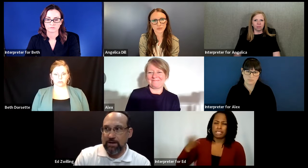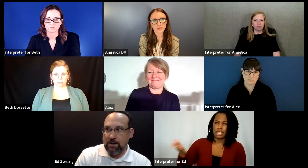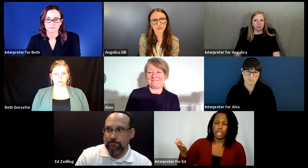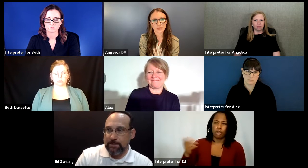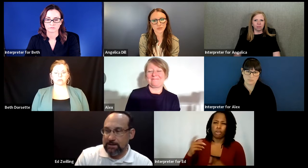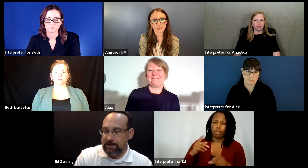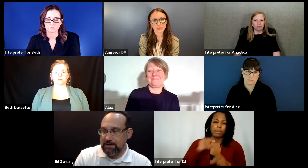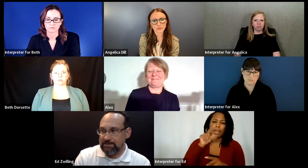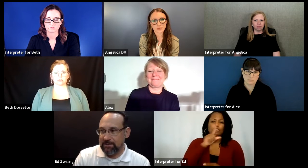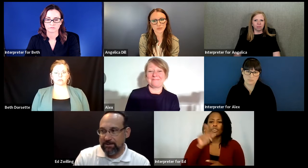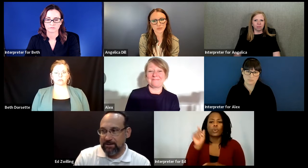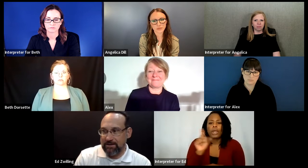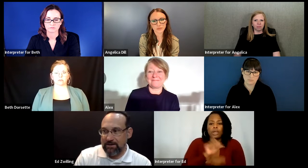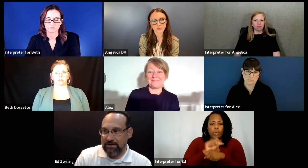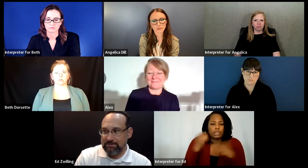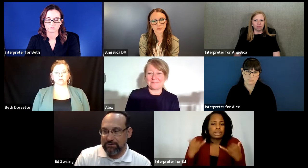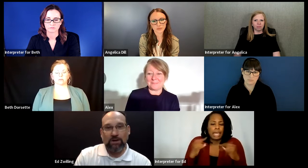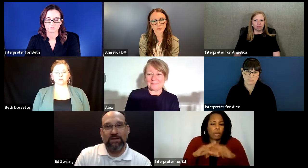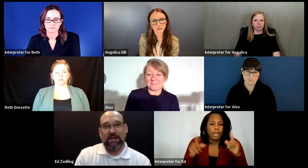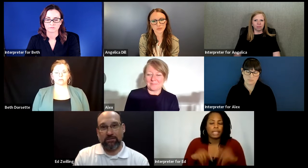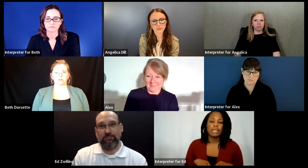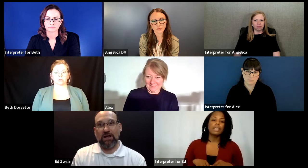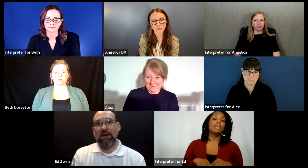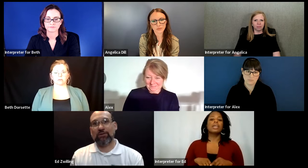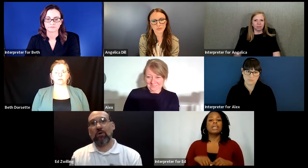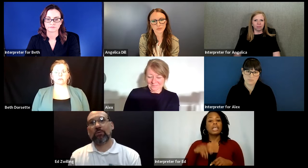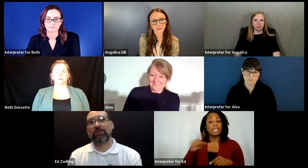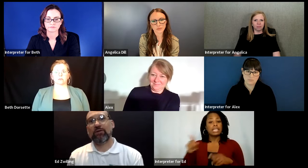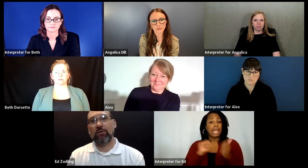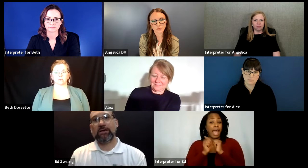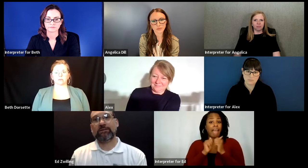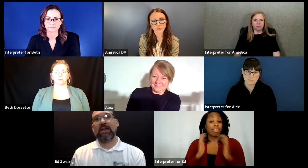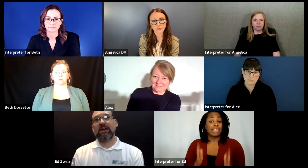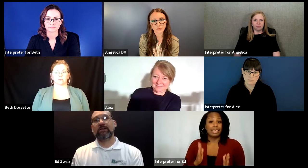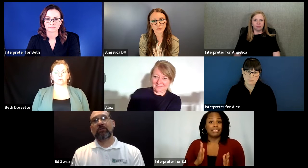But quite the athlete for a guy with no arms and no legs.